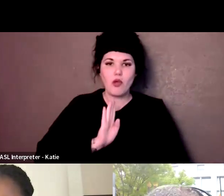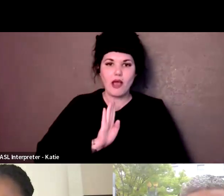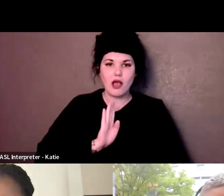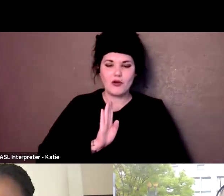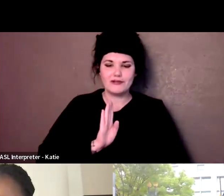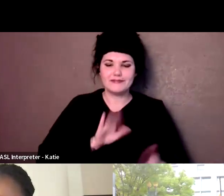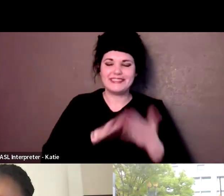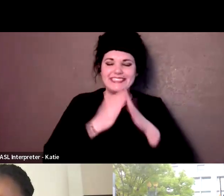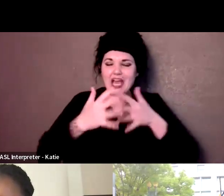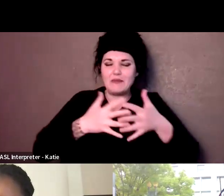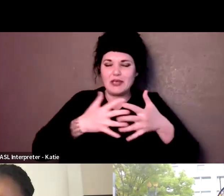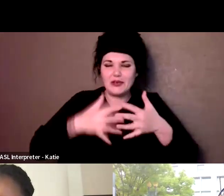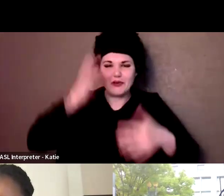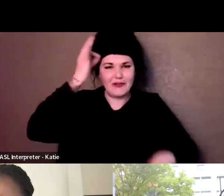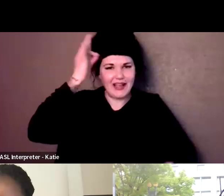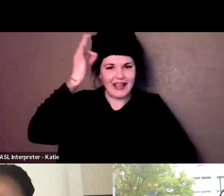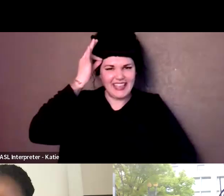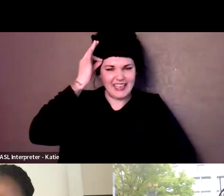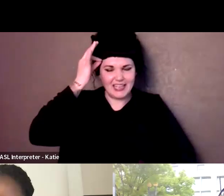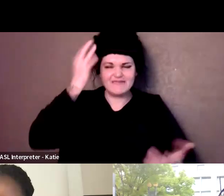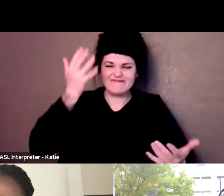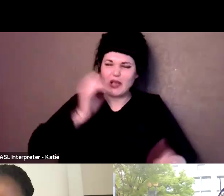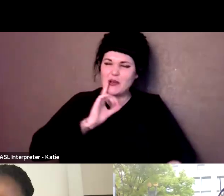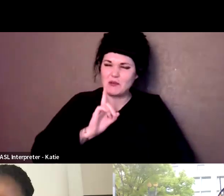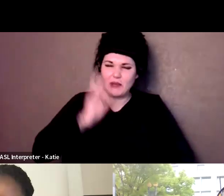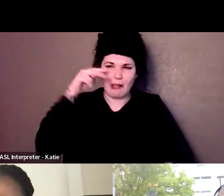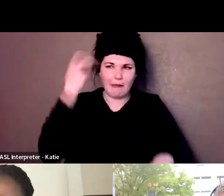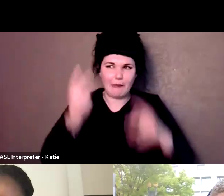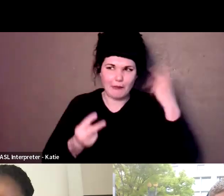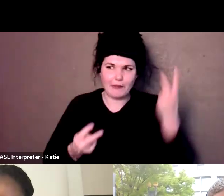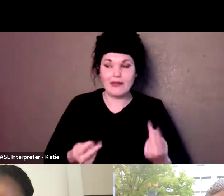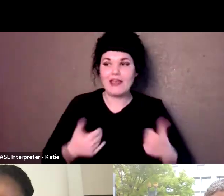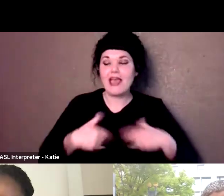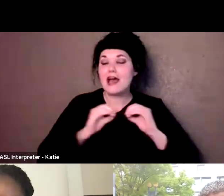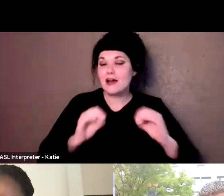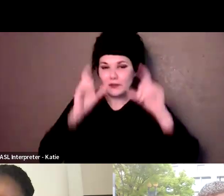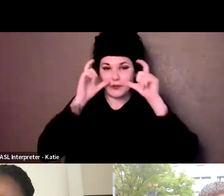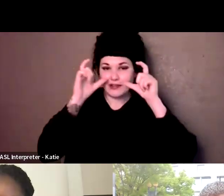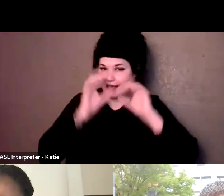as much as I used to have, and I don't have glasses and I am wearing a checkered